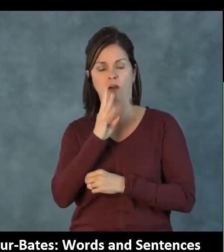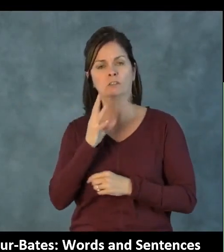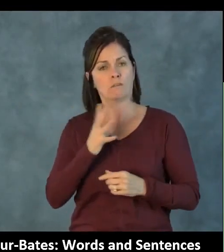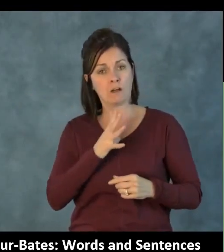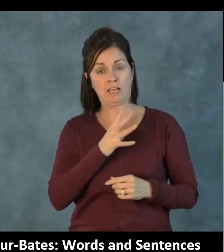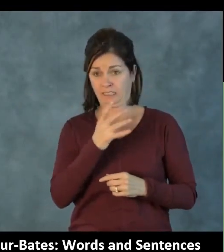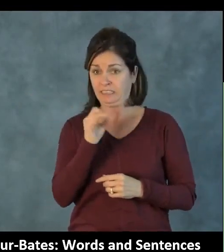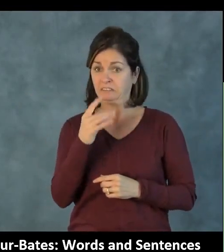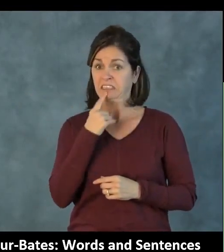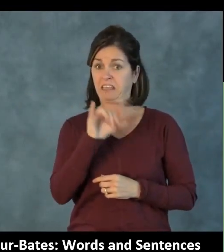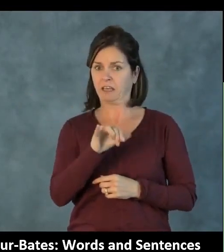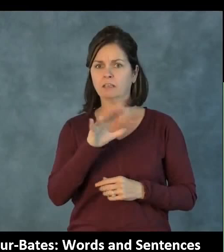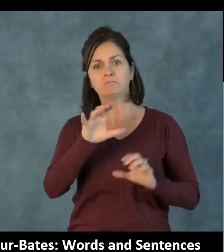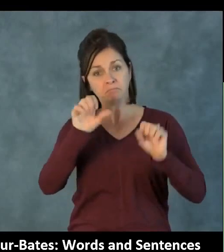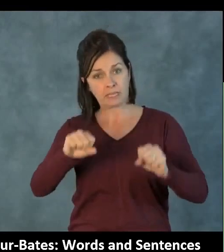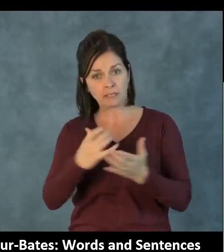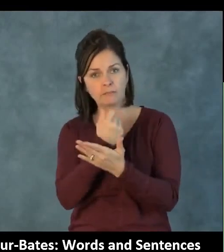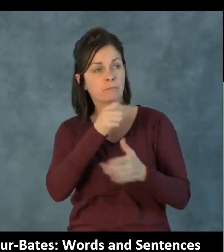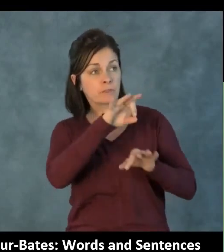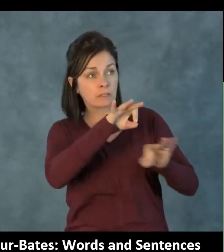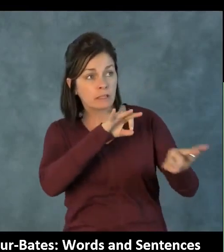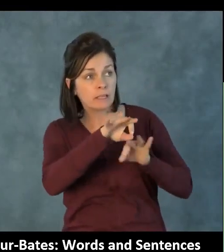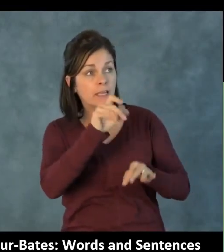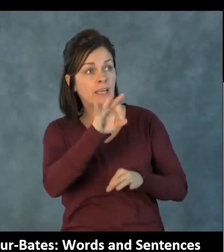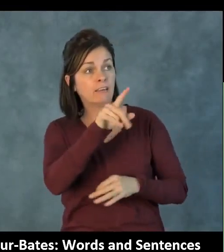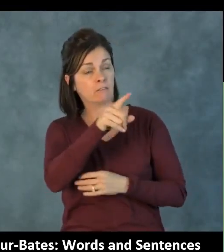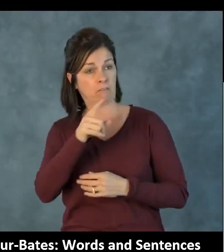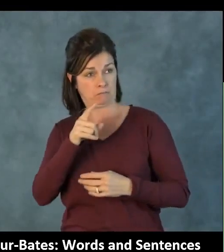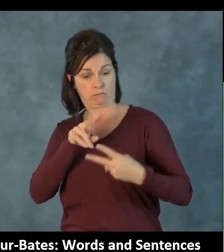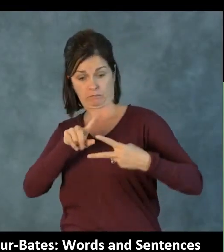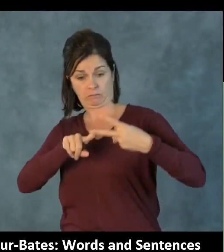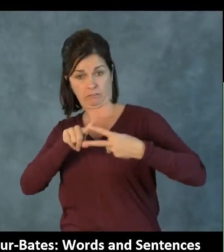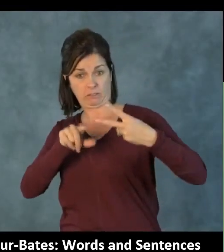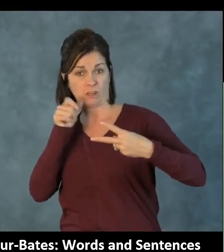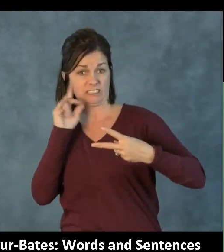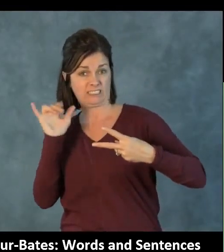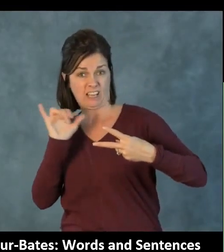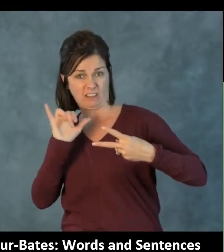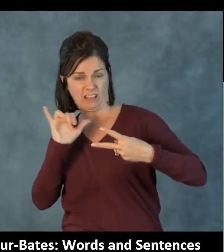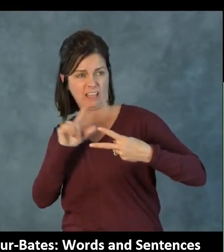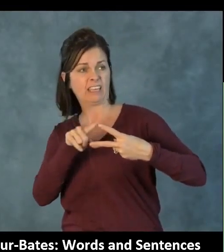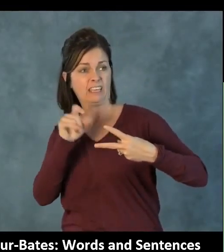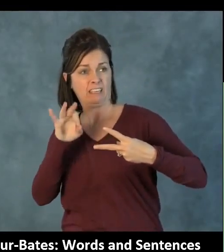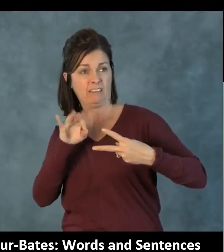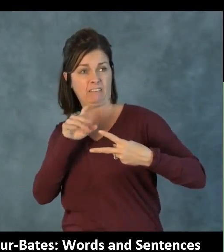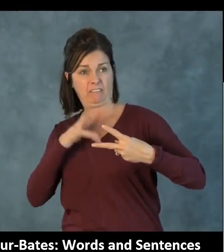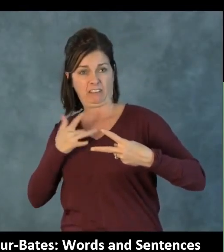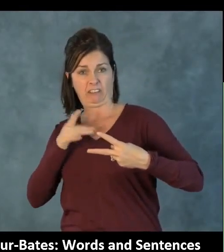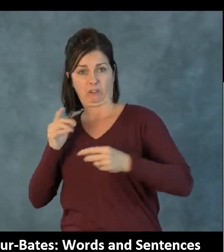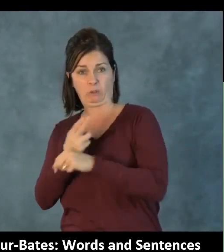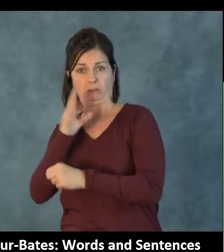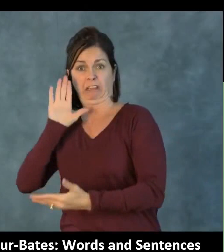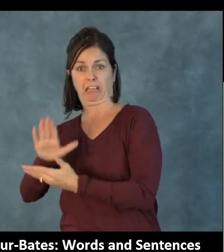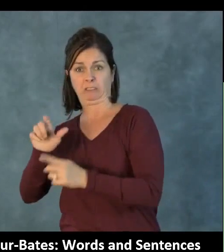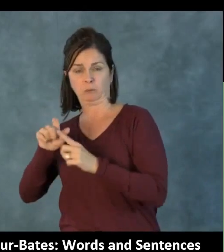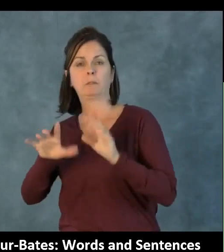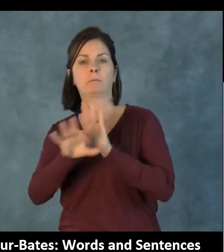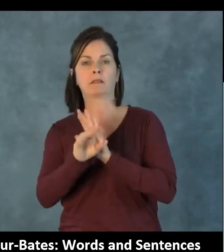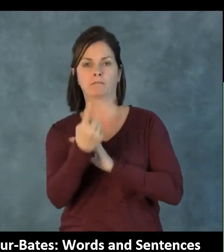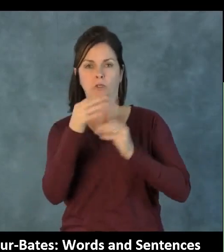In that instance, you'd want to explain to the family, if they're using fewer words, pick the first sentence,